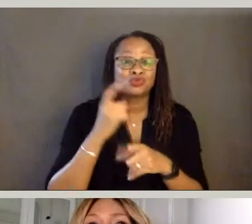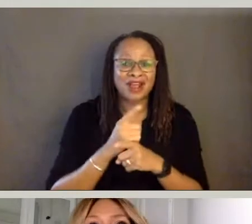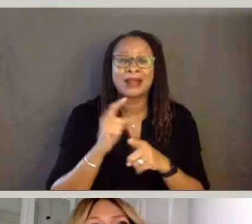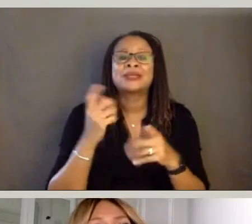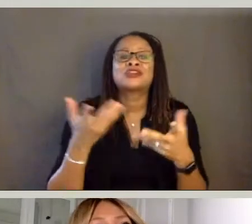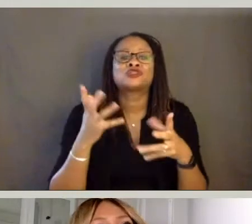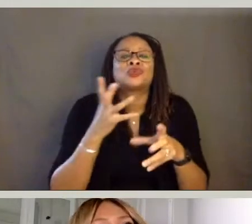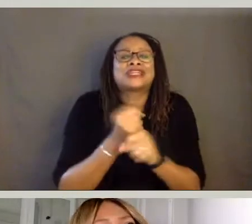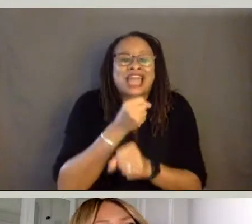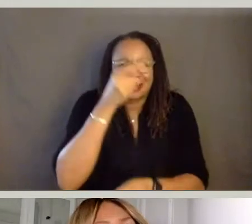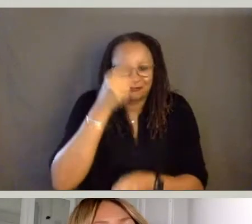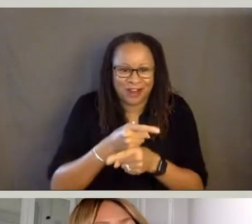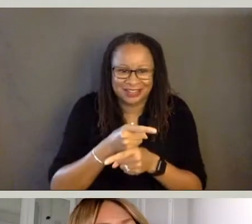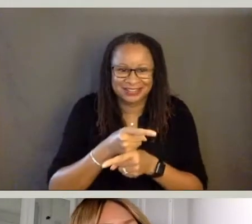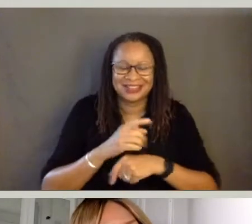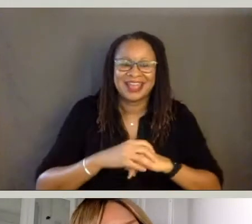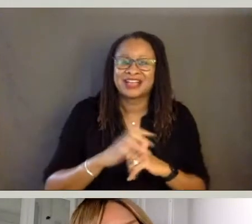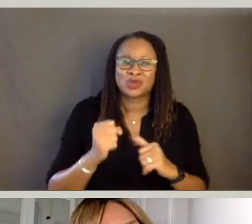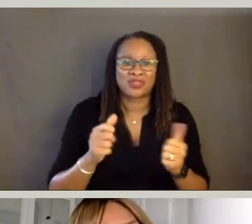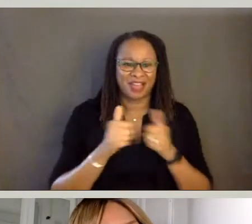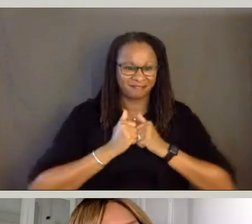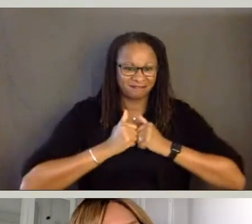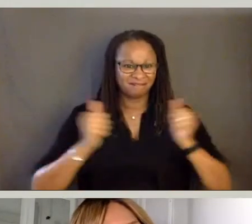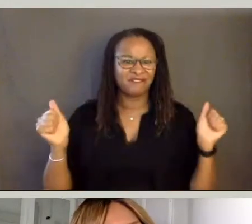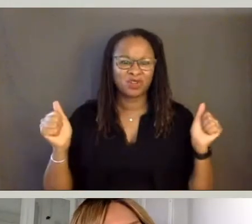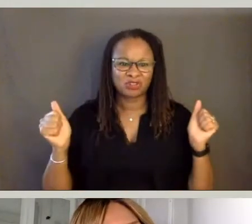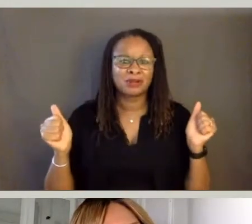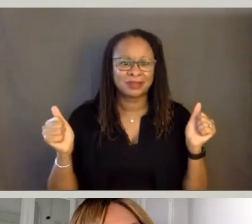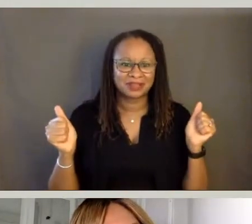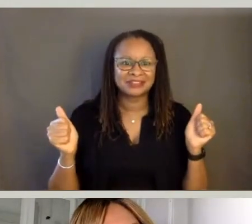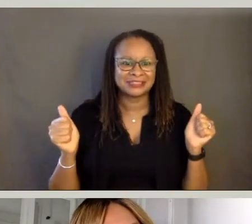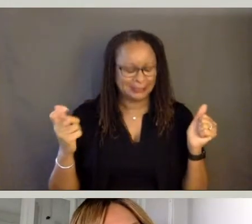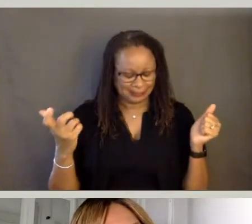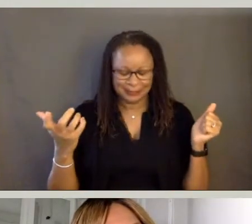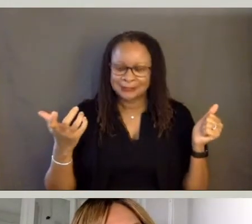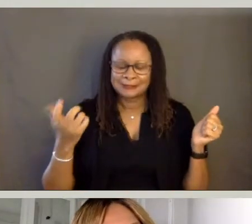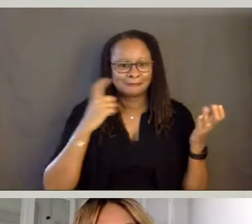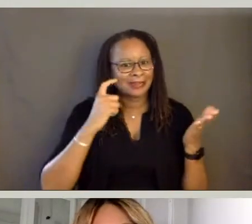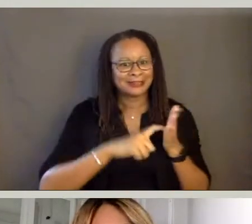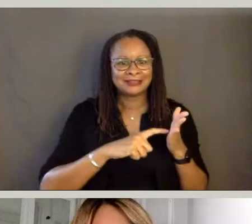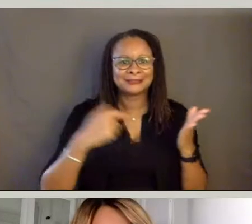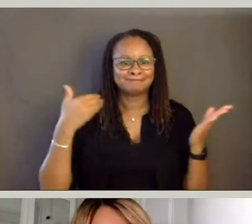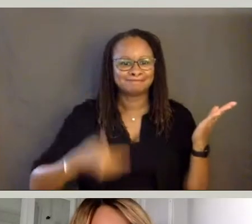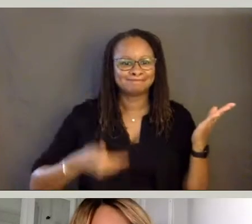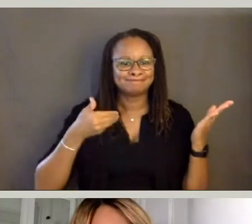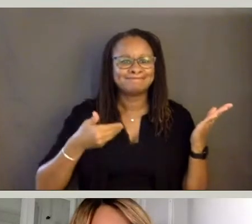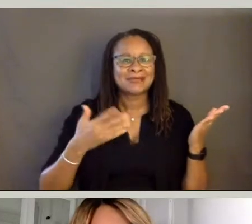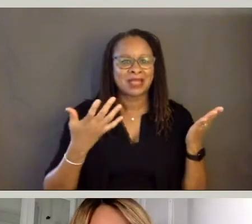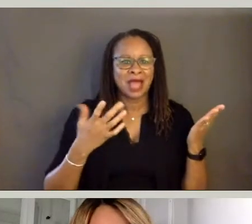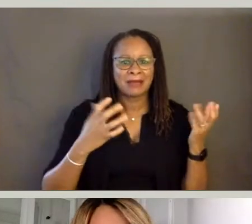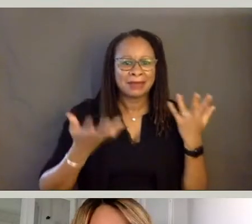So, the vulnerability in acknowledging where we might have blind spots